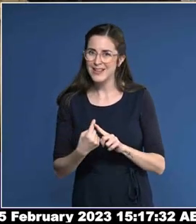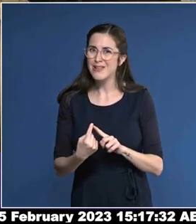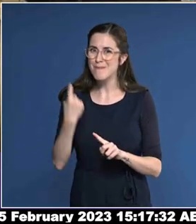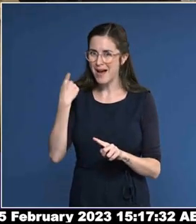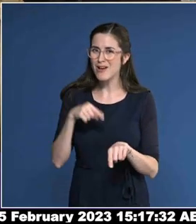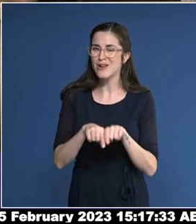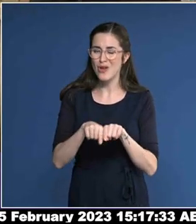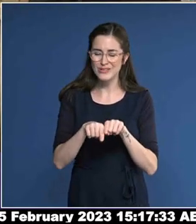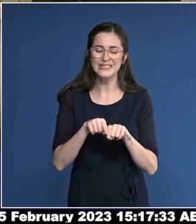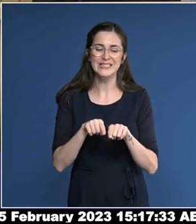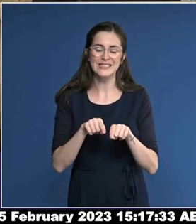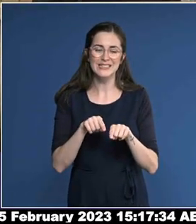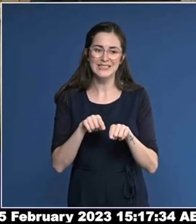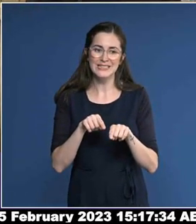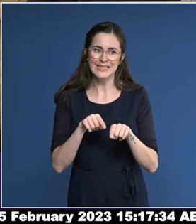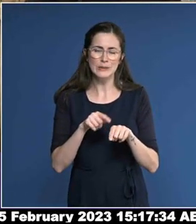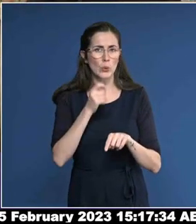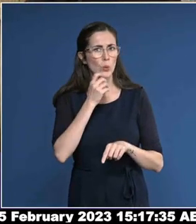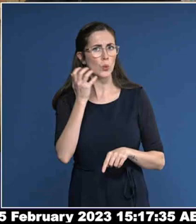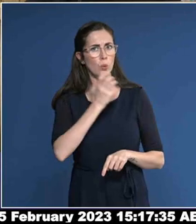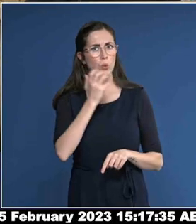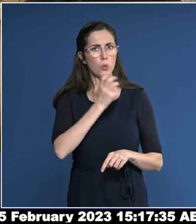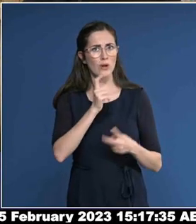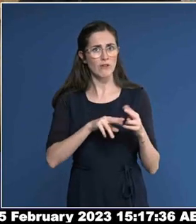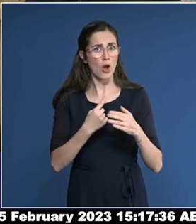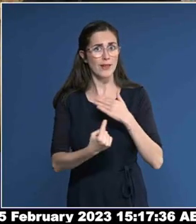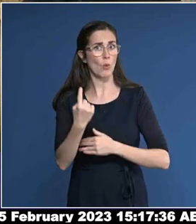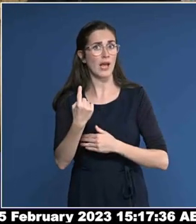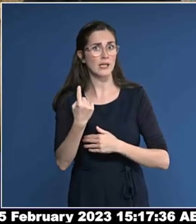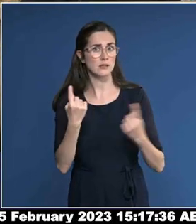the sector, I think we have all had impressed upon us those risks around single